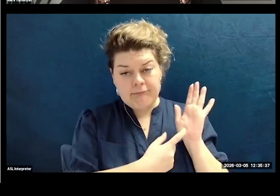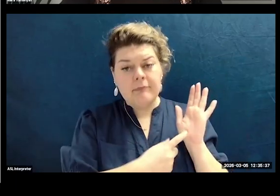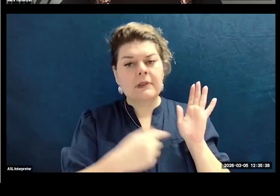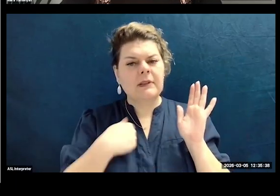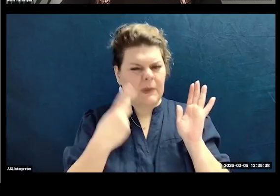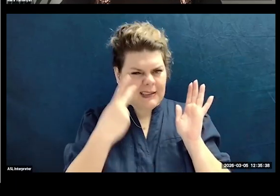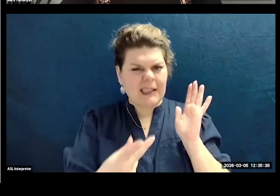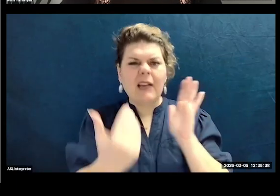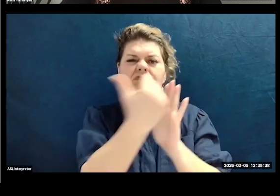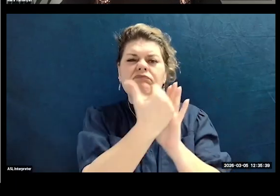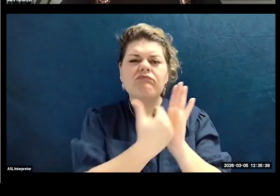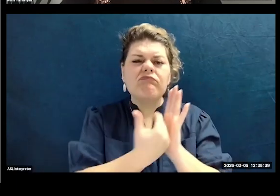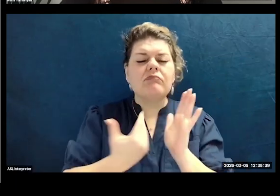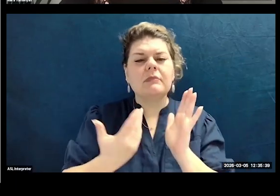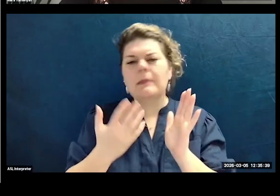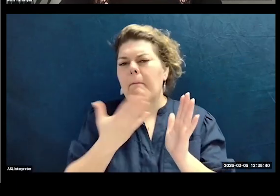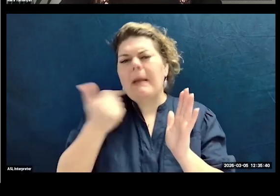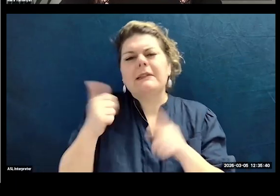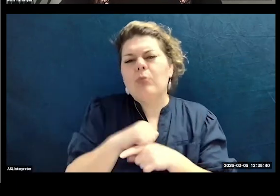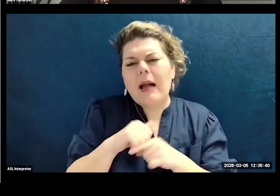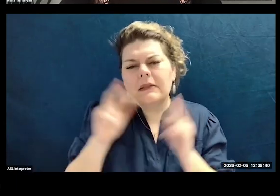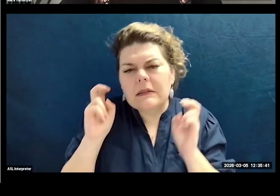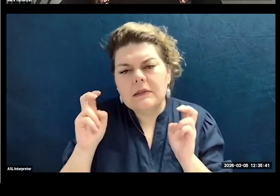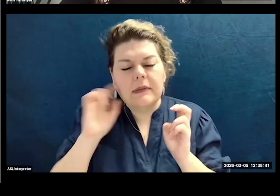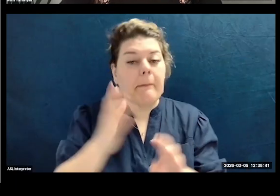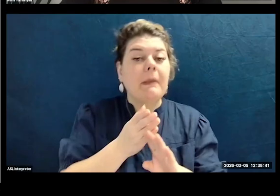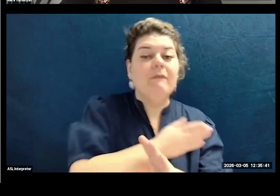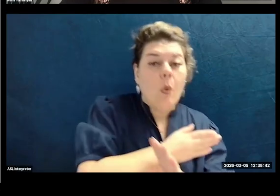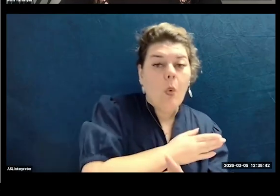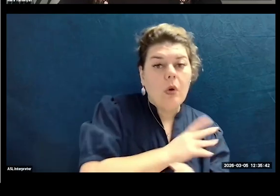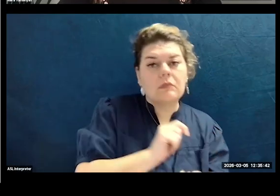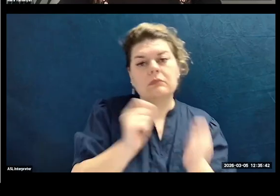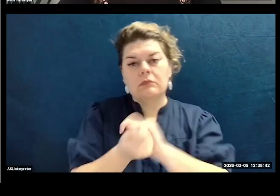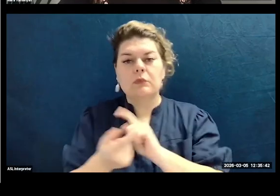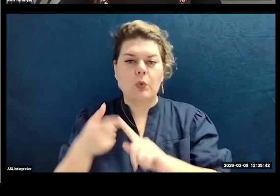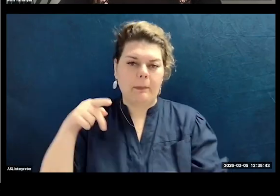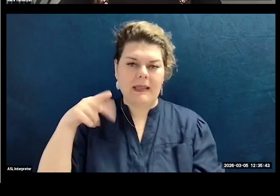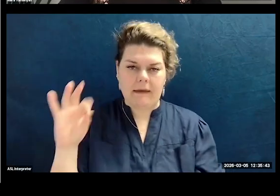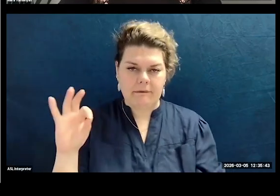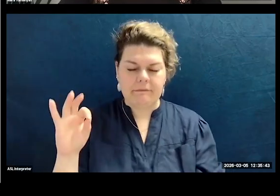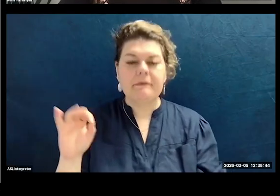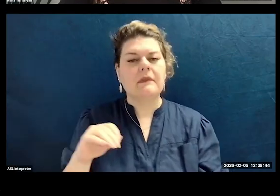some table best practices before converting it to a PDF. Here are some of those.